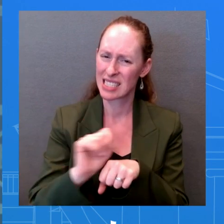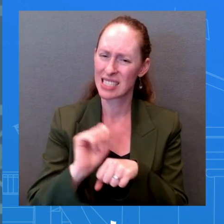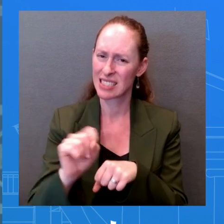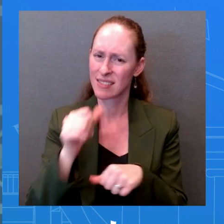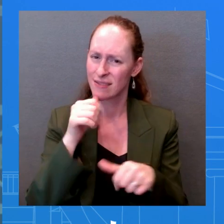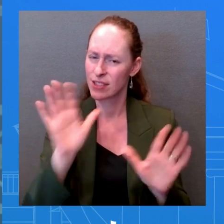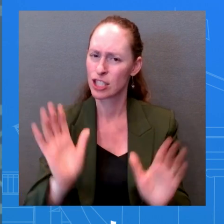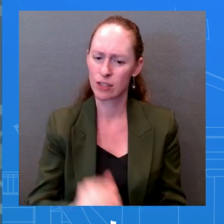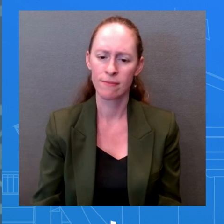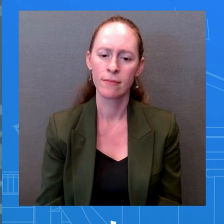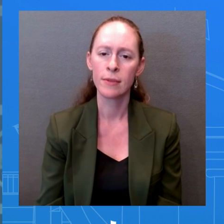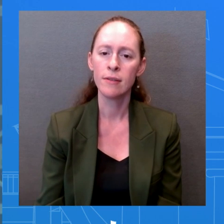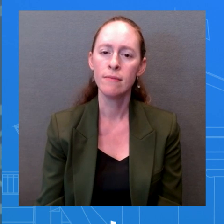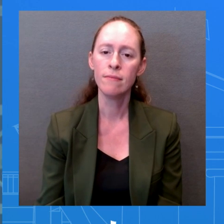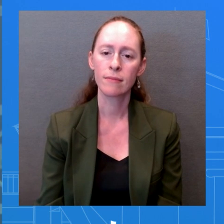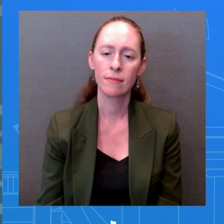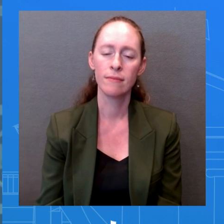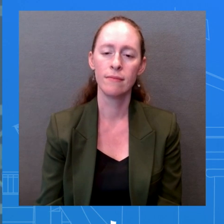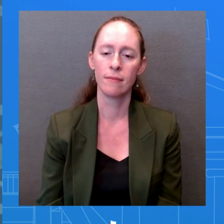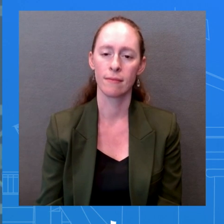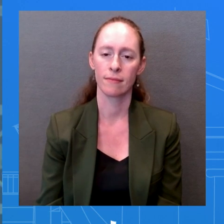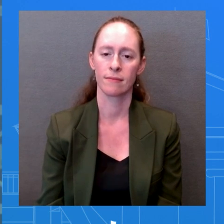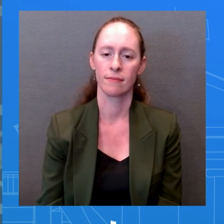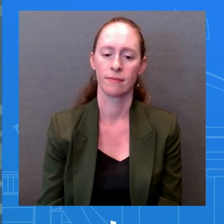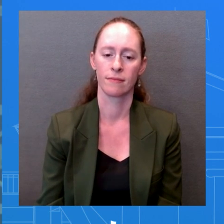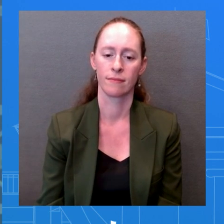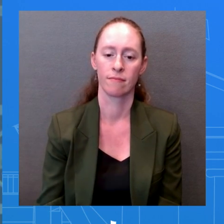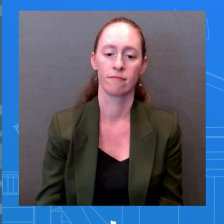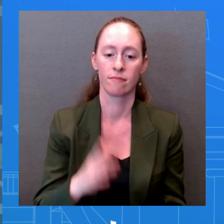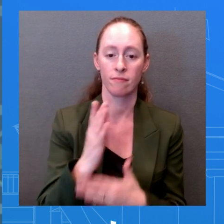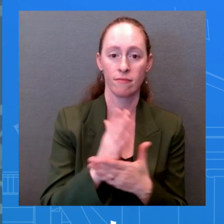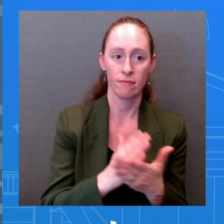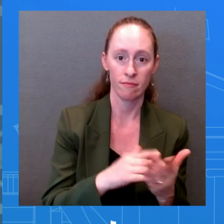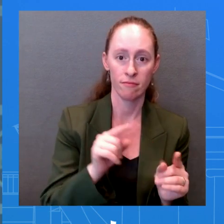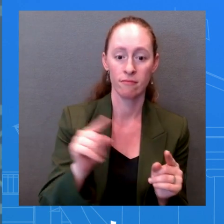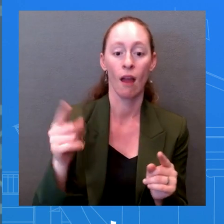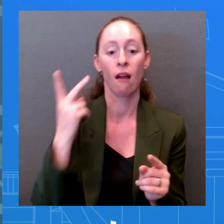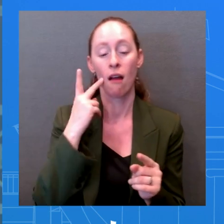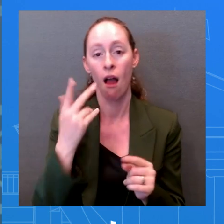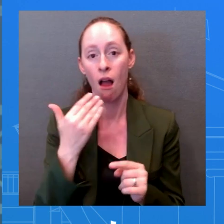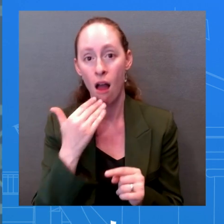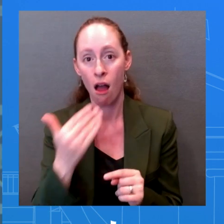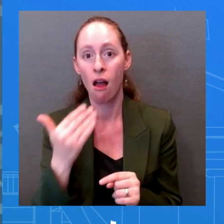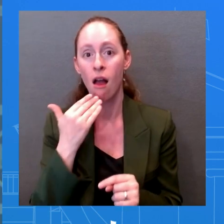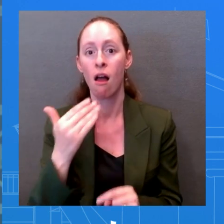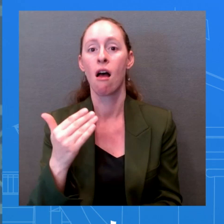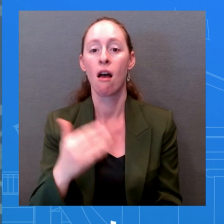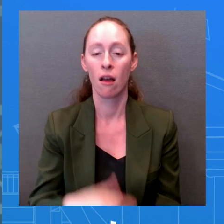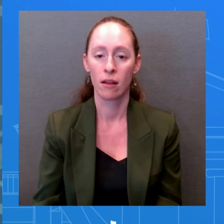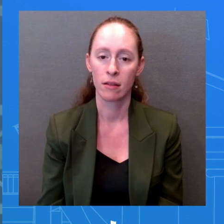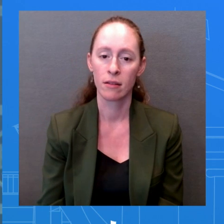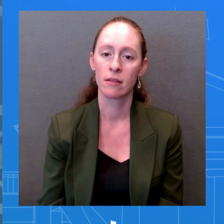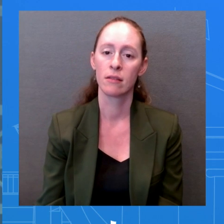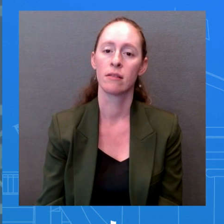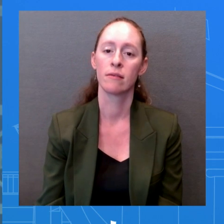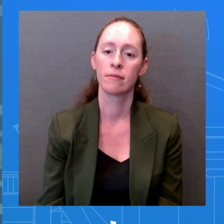including in -- inventory is up, used vehicle price is down, and a cooling housing market, which is important.